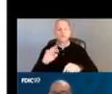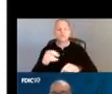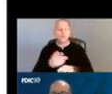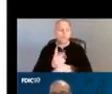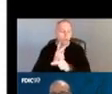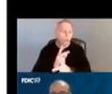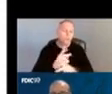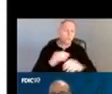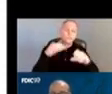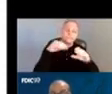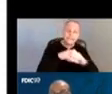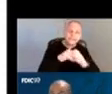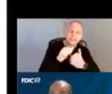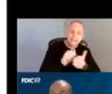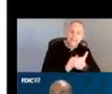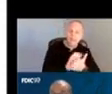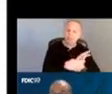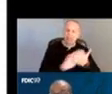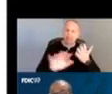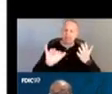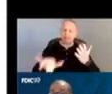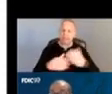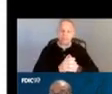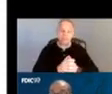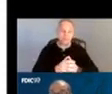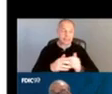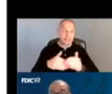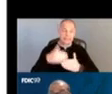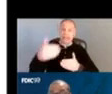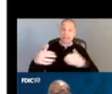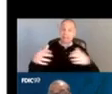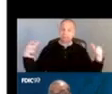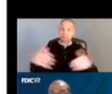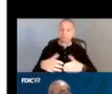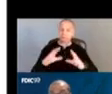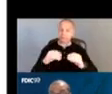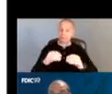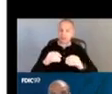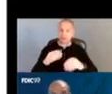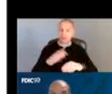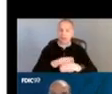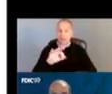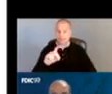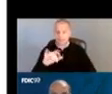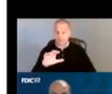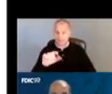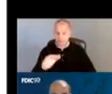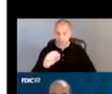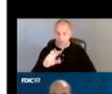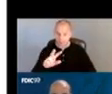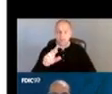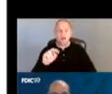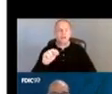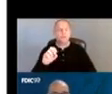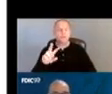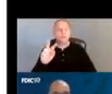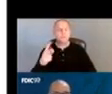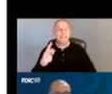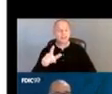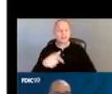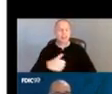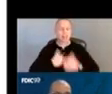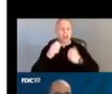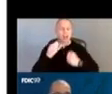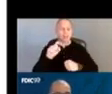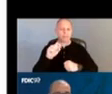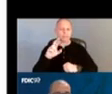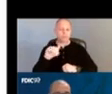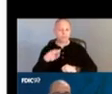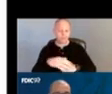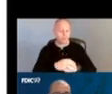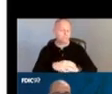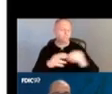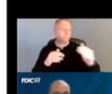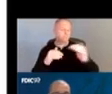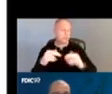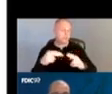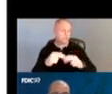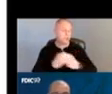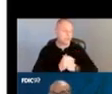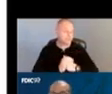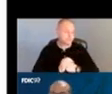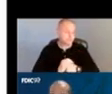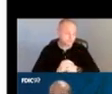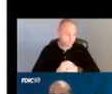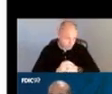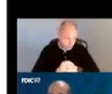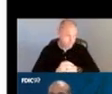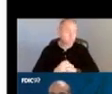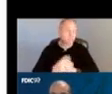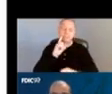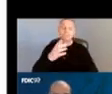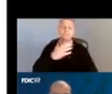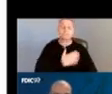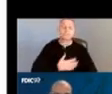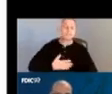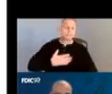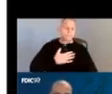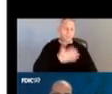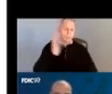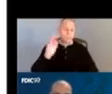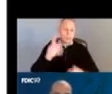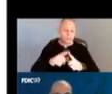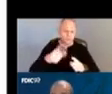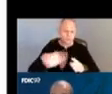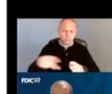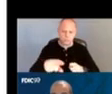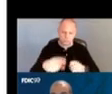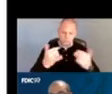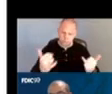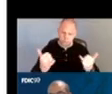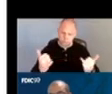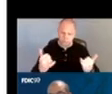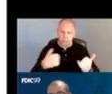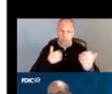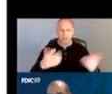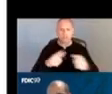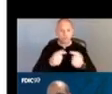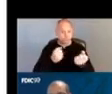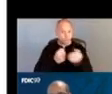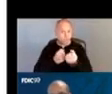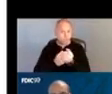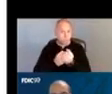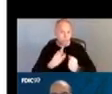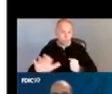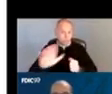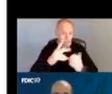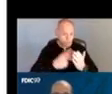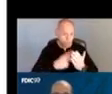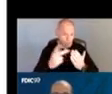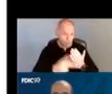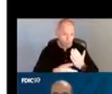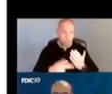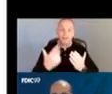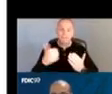things of that nature. We're here to support the programming if you have questions about